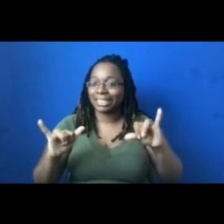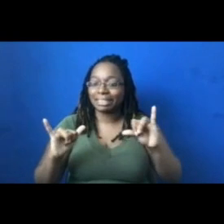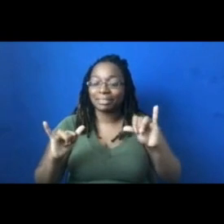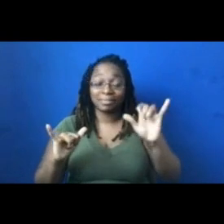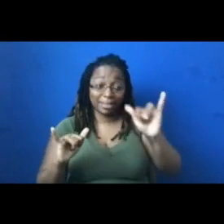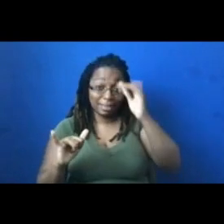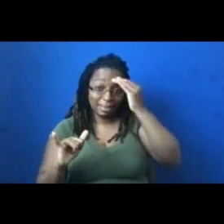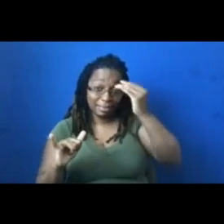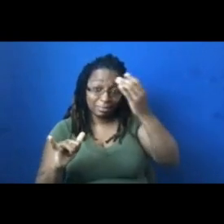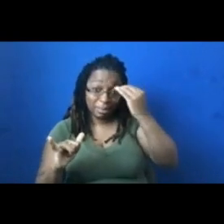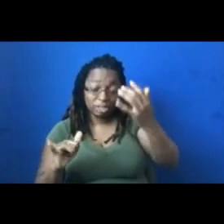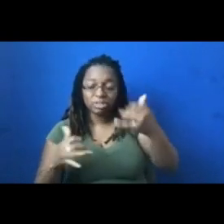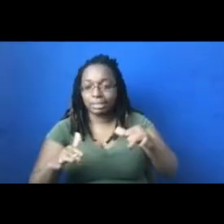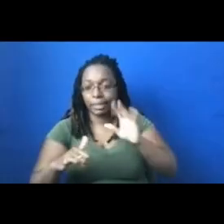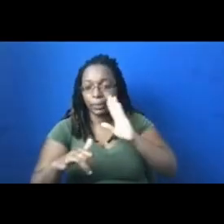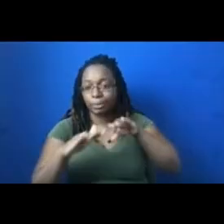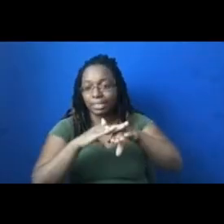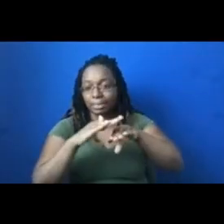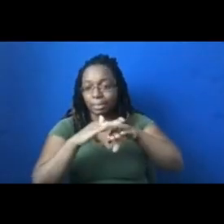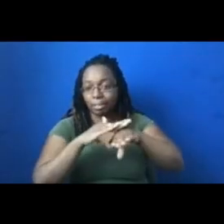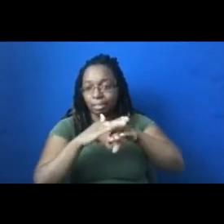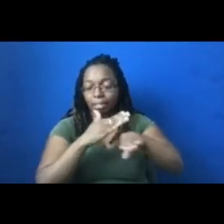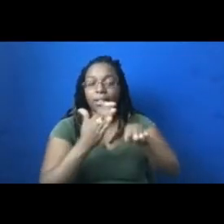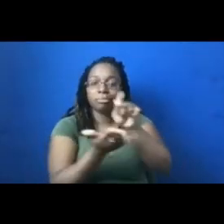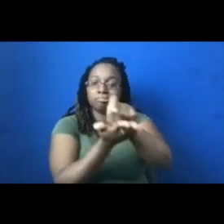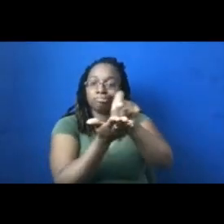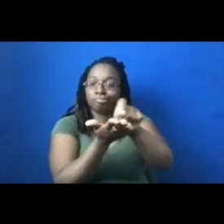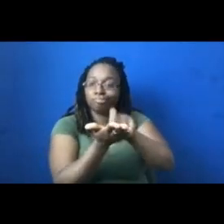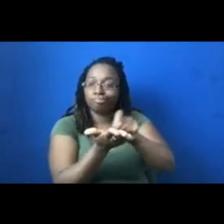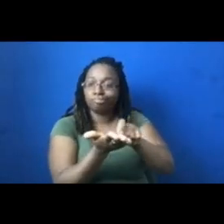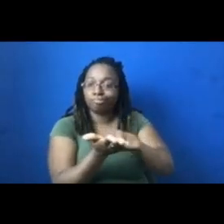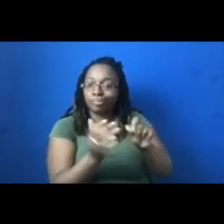would be accessible in written form. So the Q and A's are